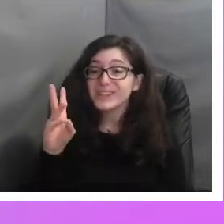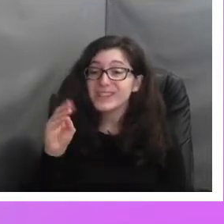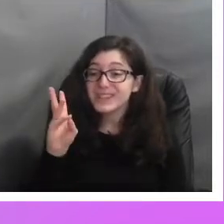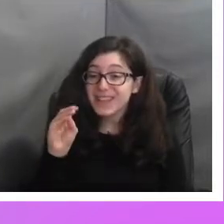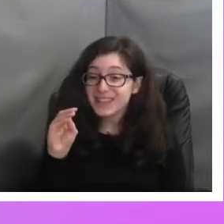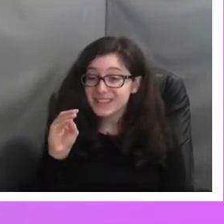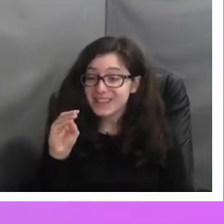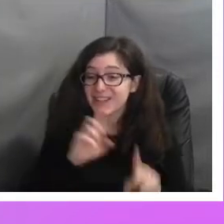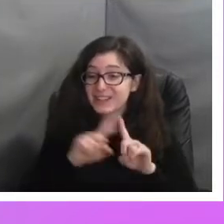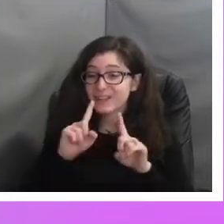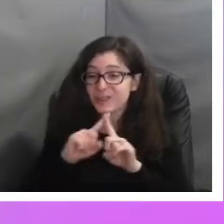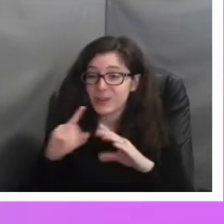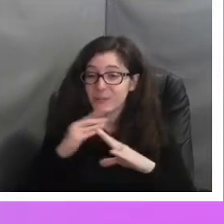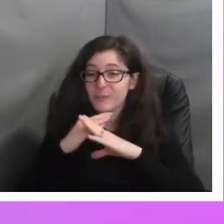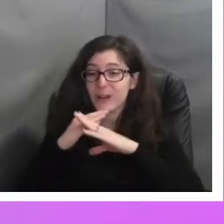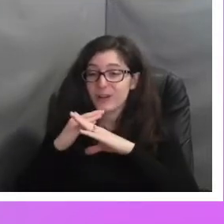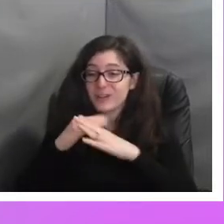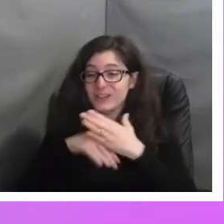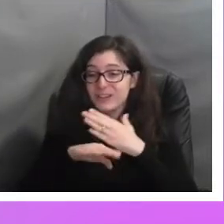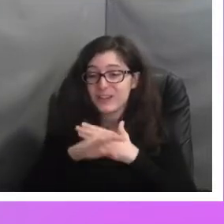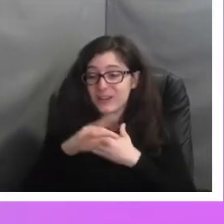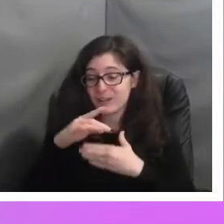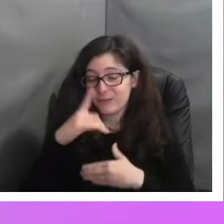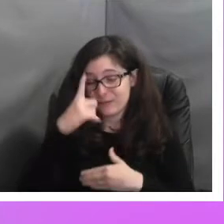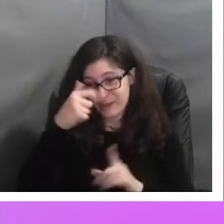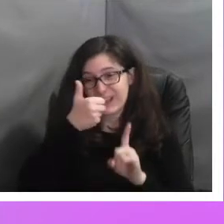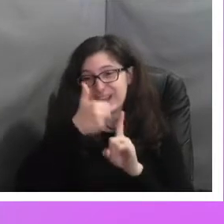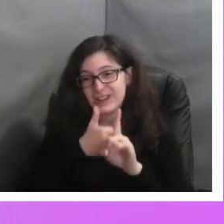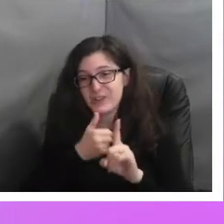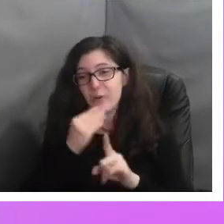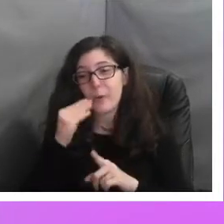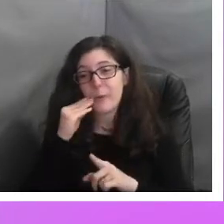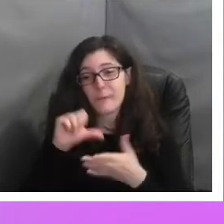concluding that less than 1% of homepages were actually accessible.